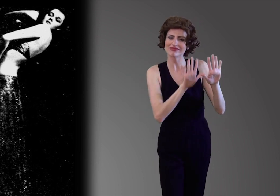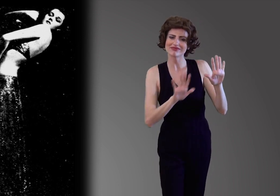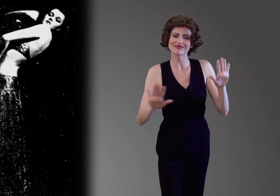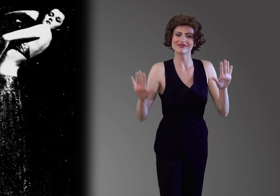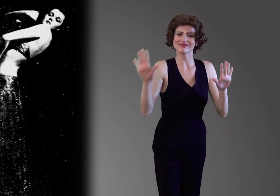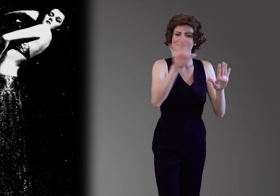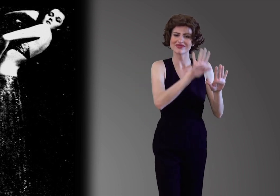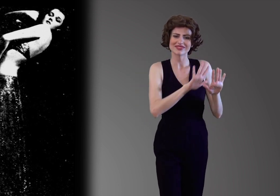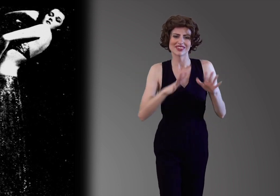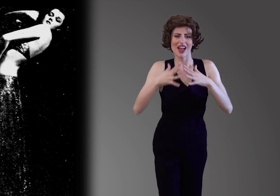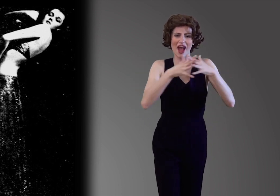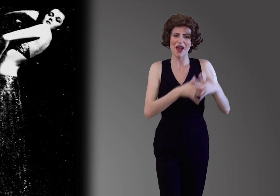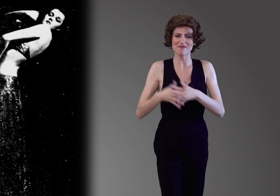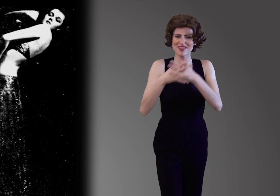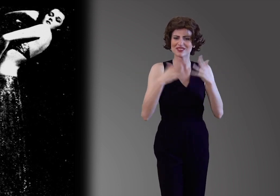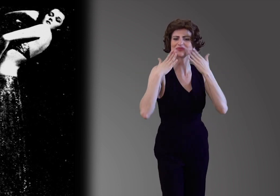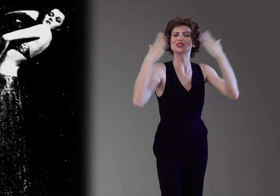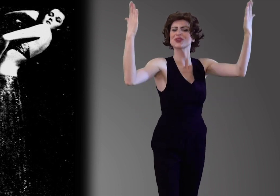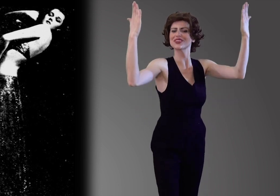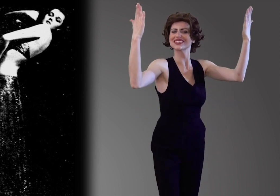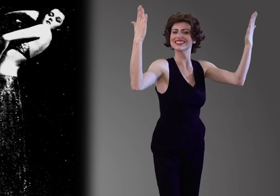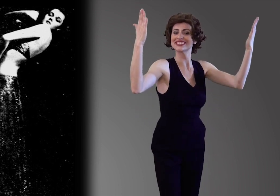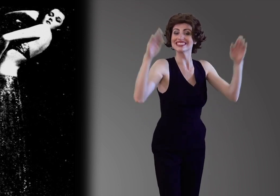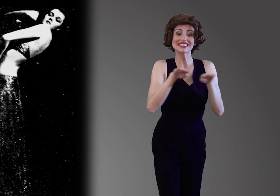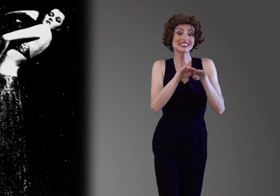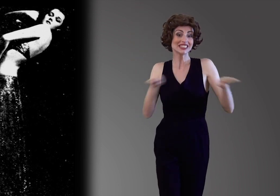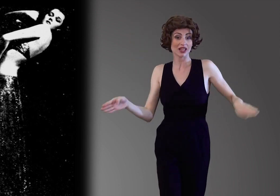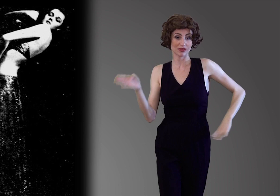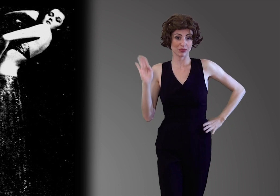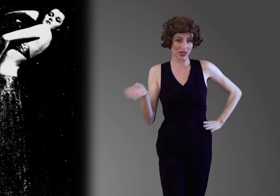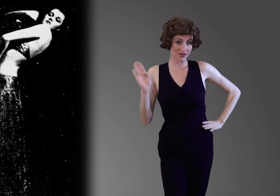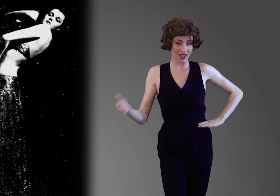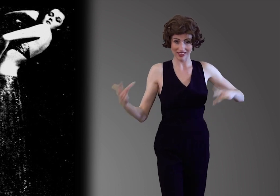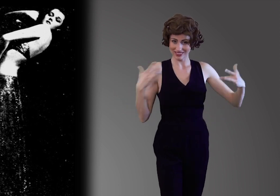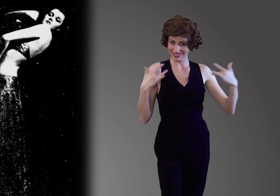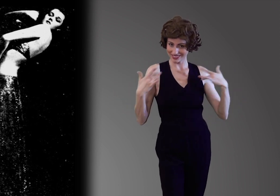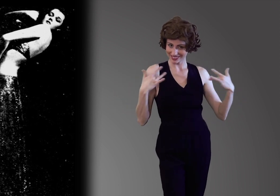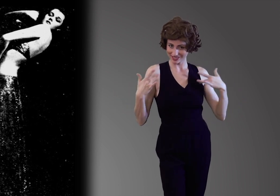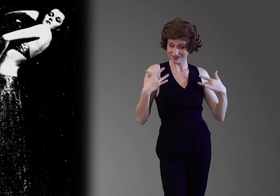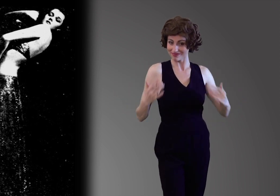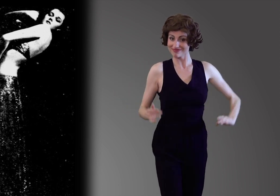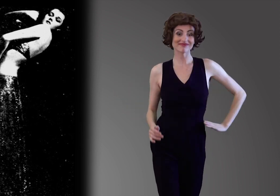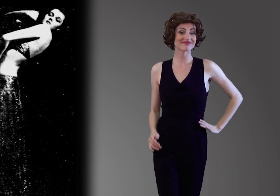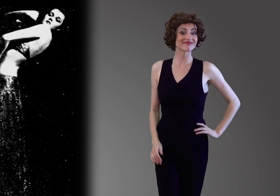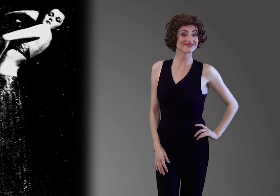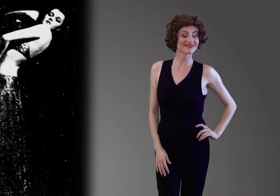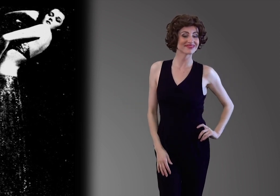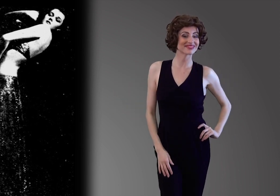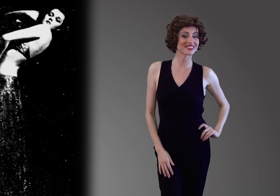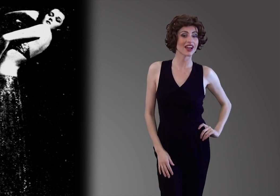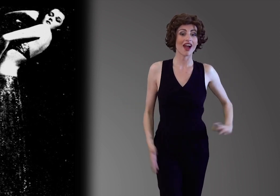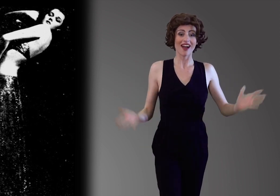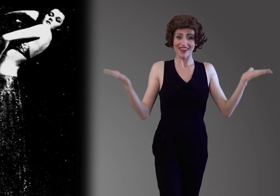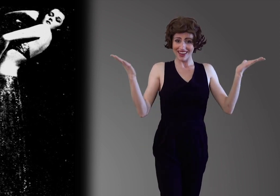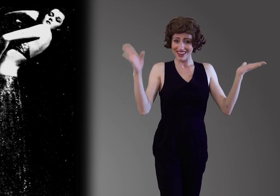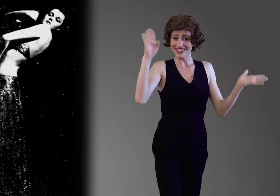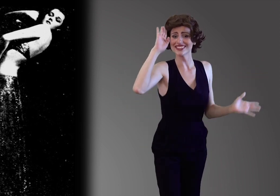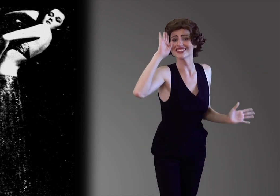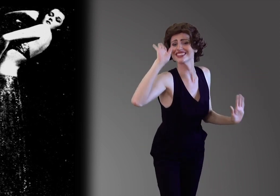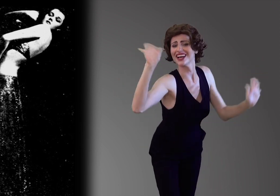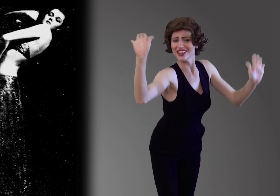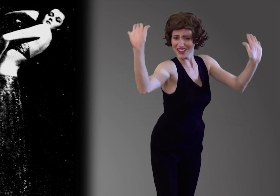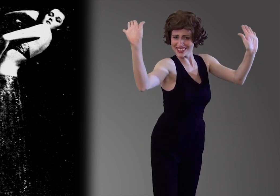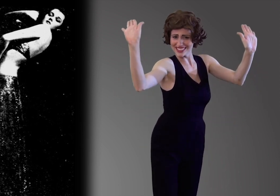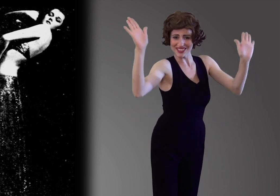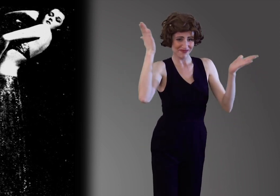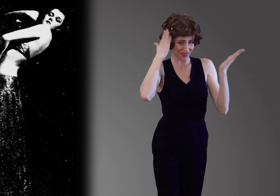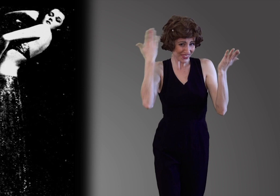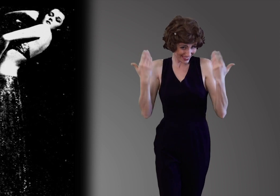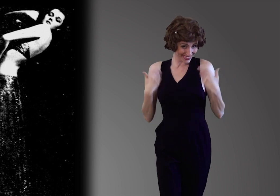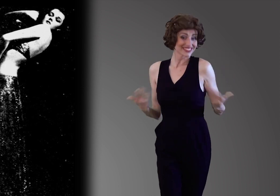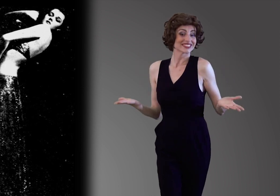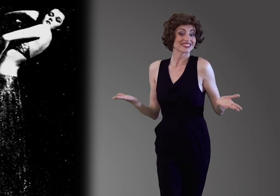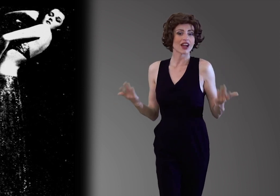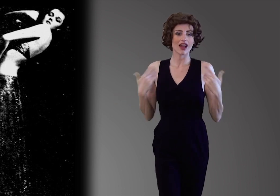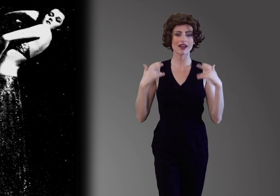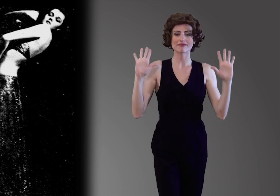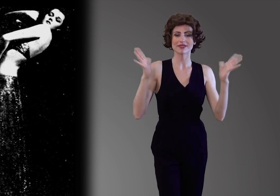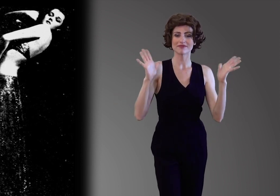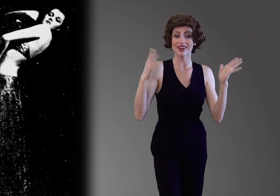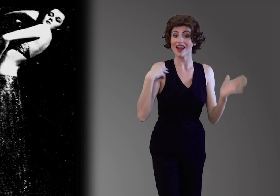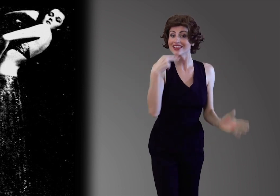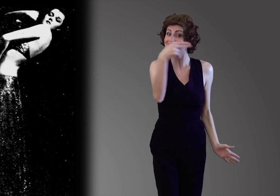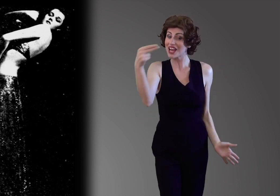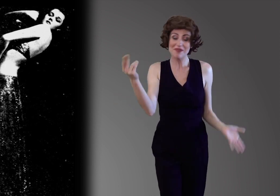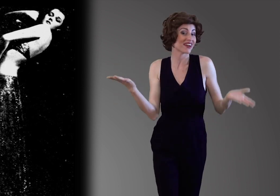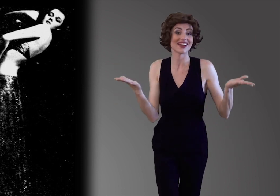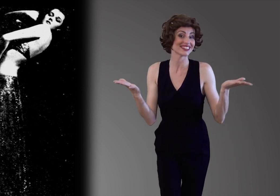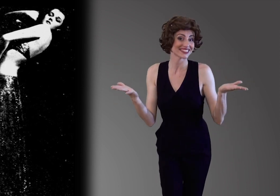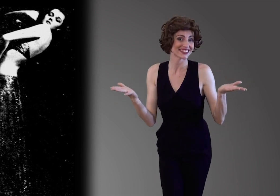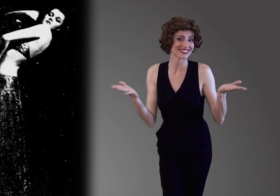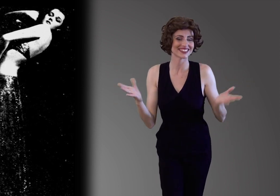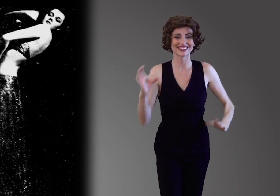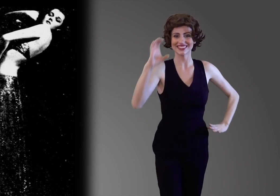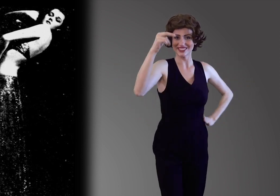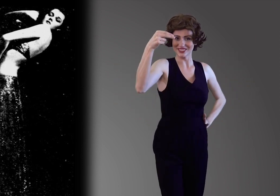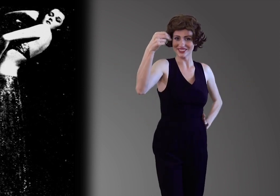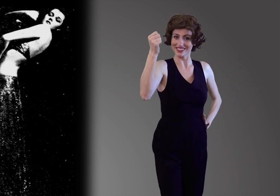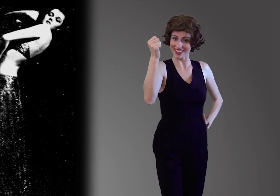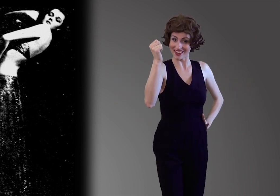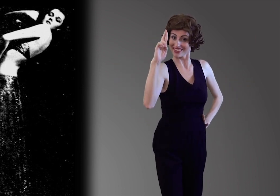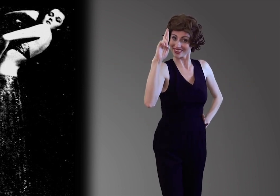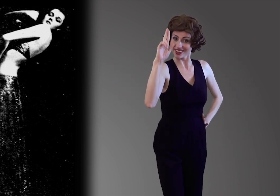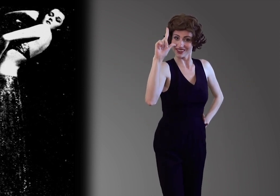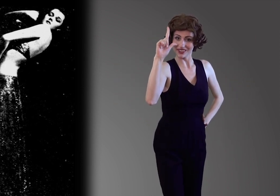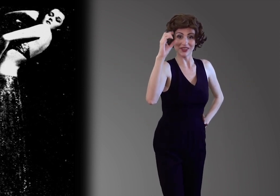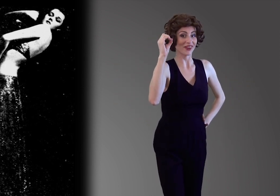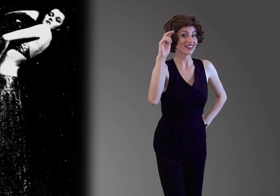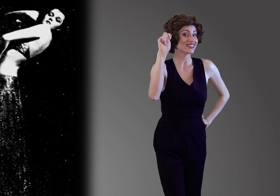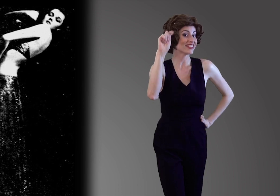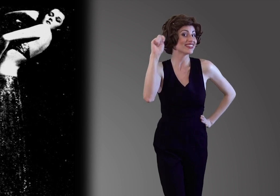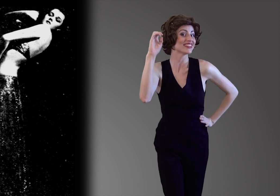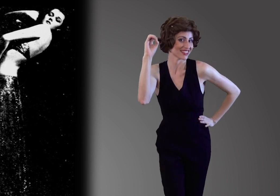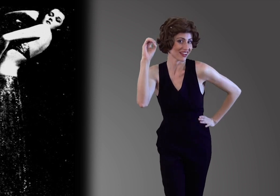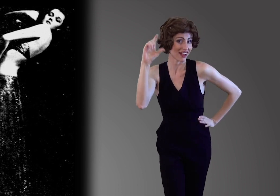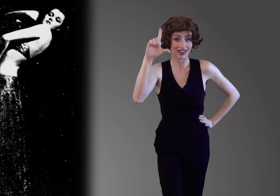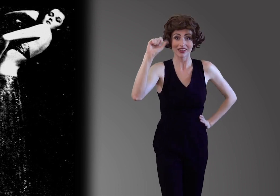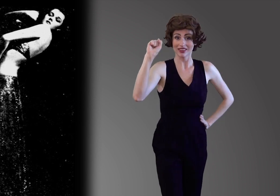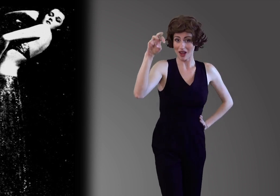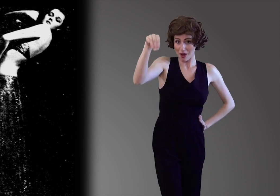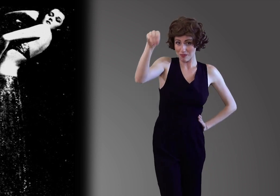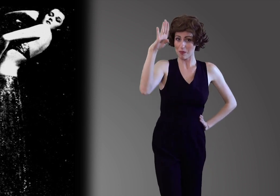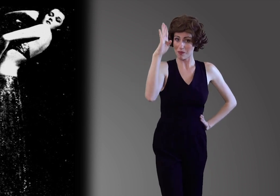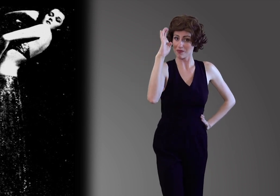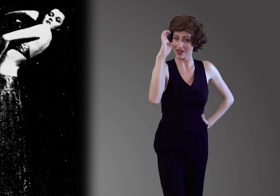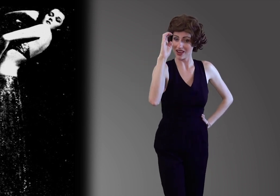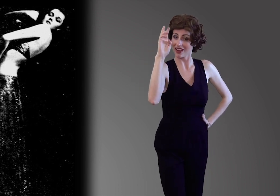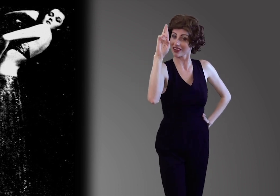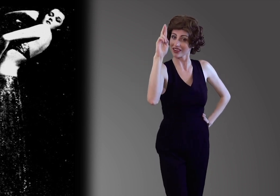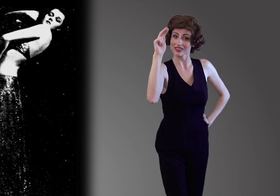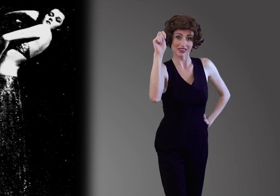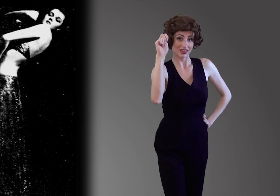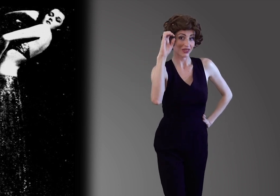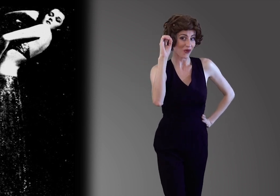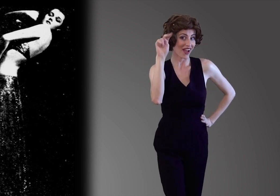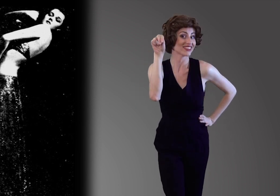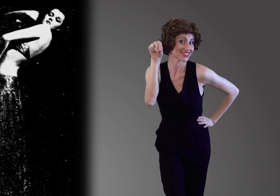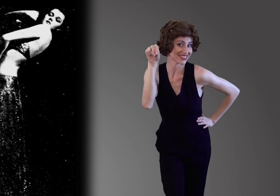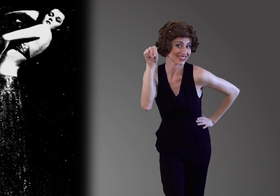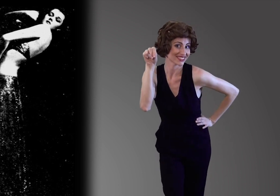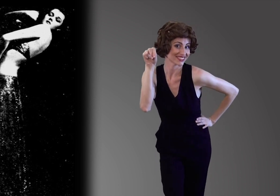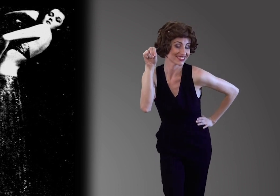across the country and on Broadway. Hello! You may have heard of me, my name is Charlotte Lamberton.